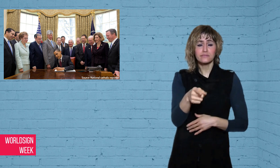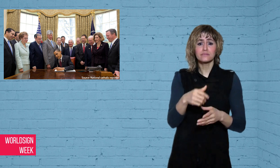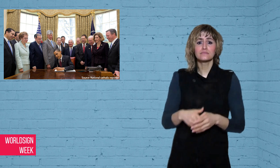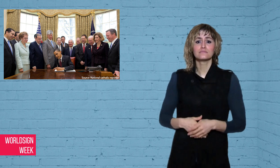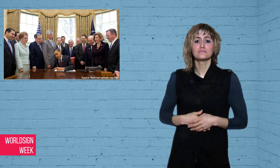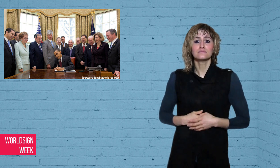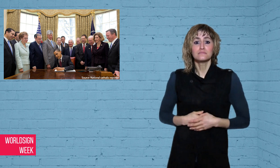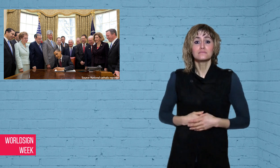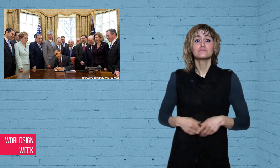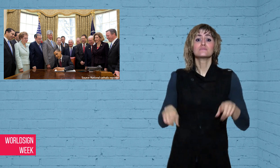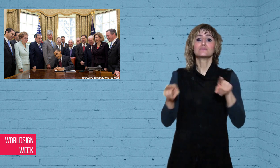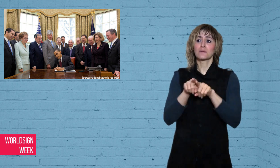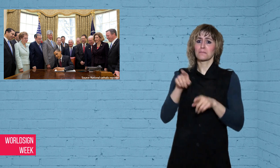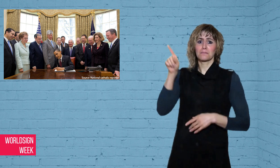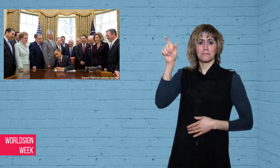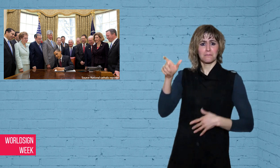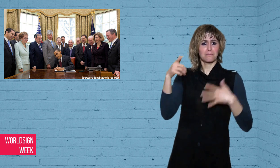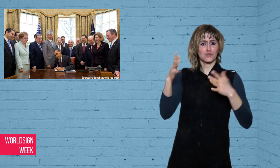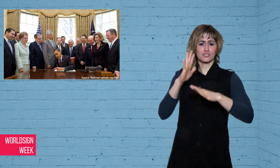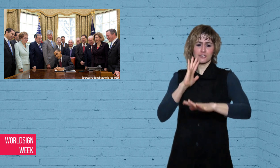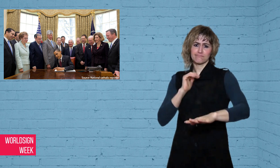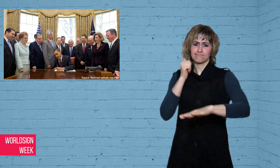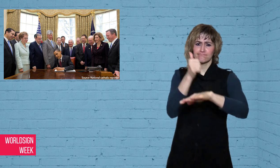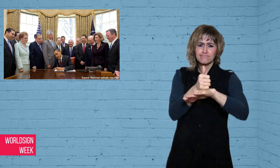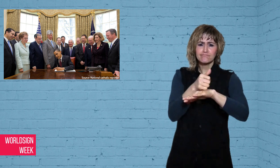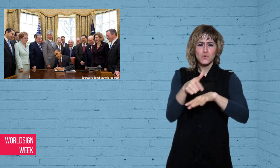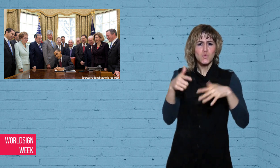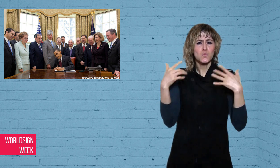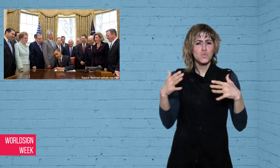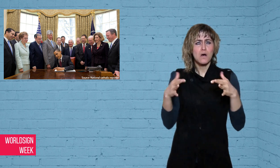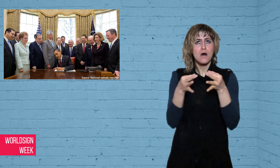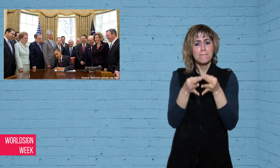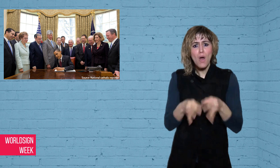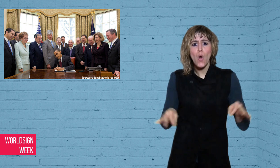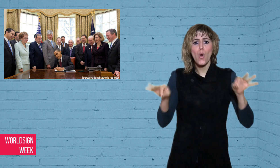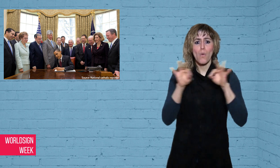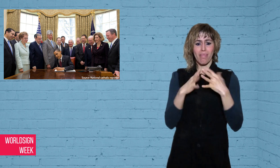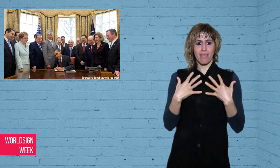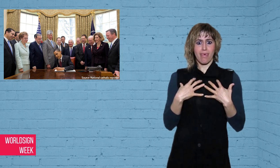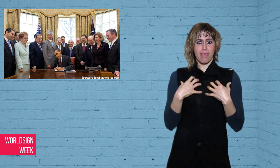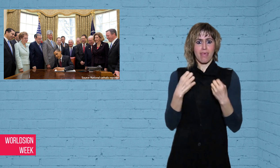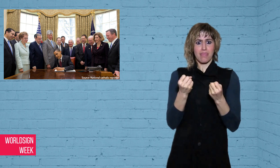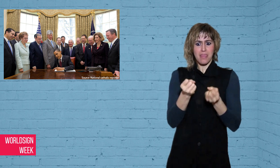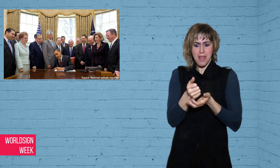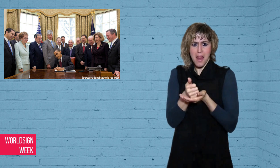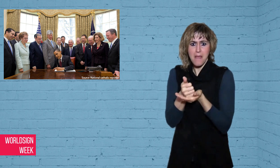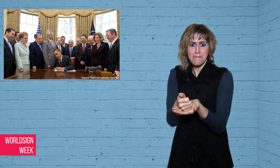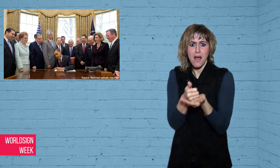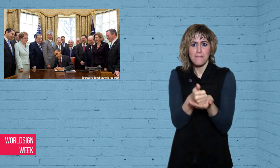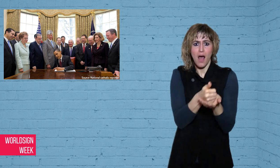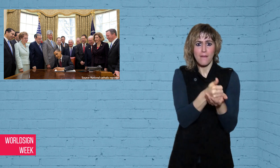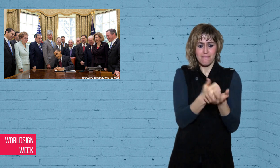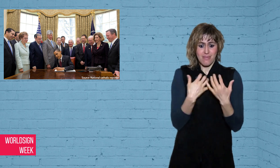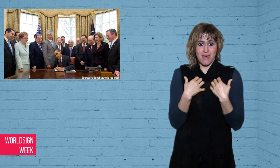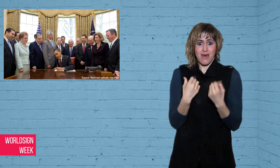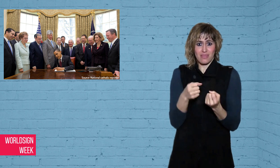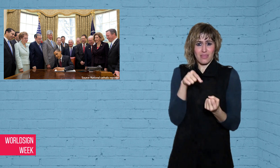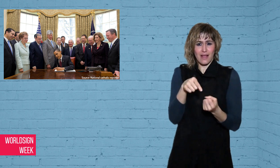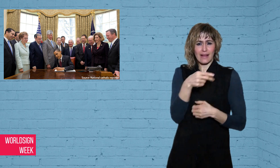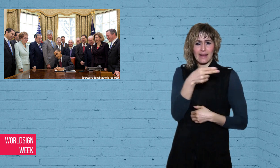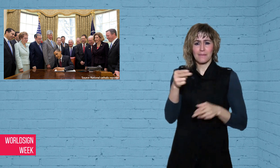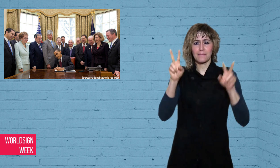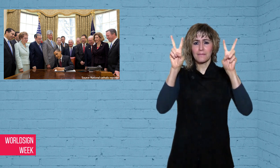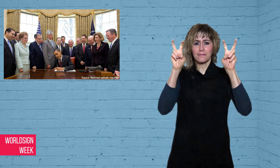President-elect Donald Trump has promised to